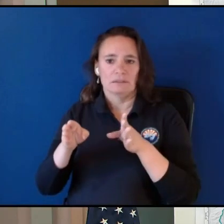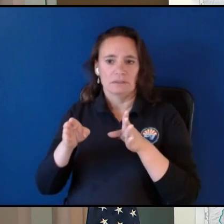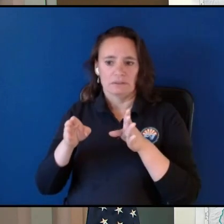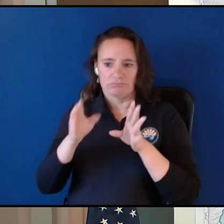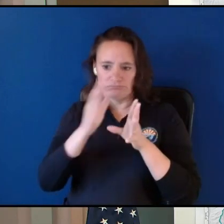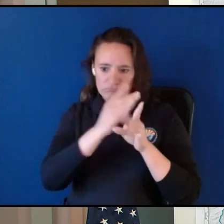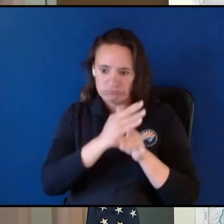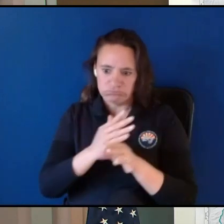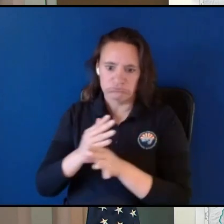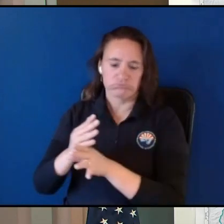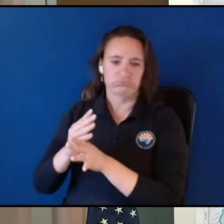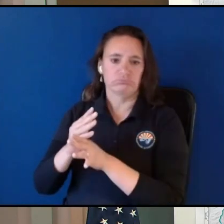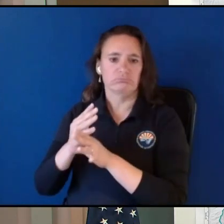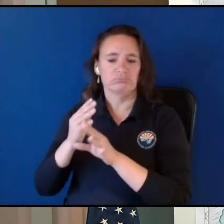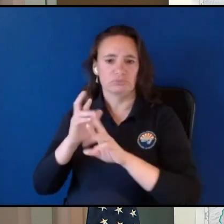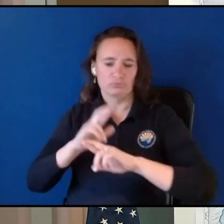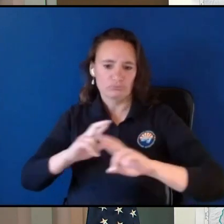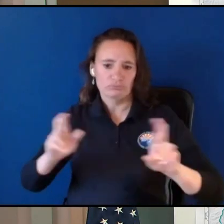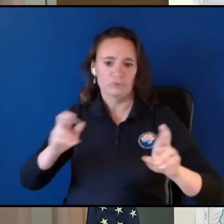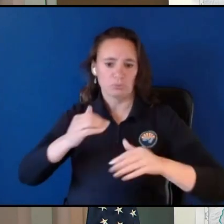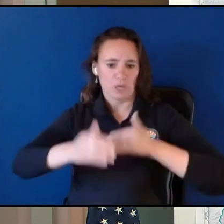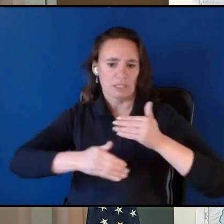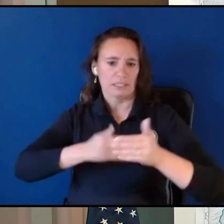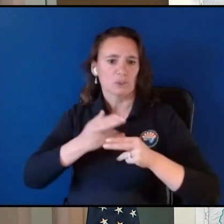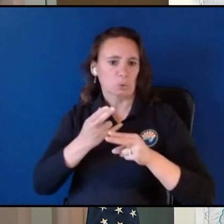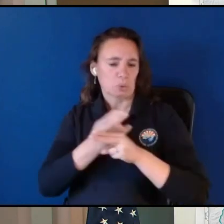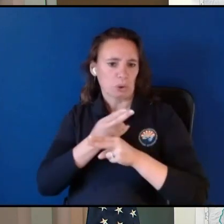utilize these specialized tools. These folks are all